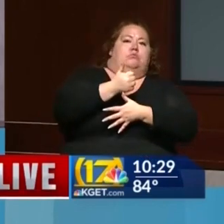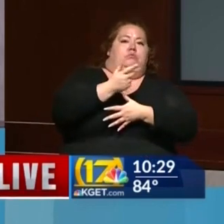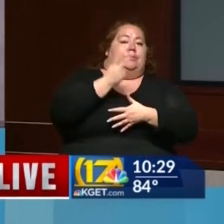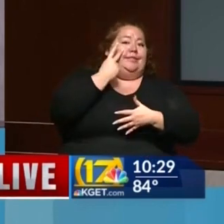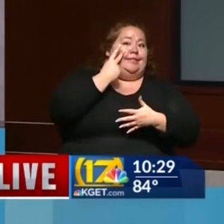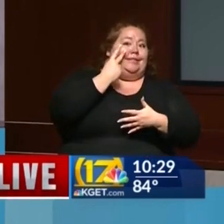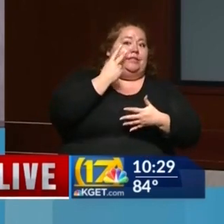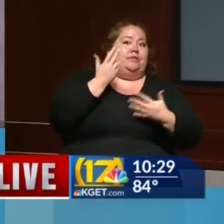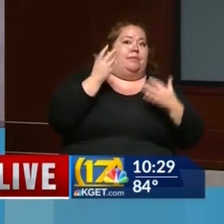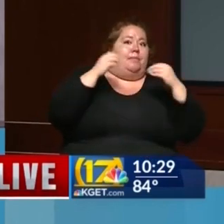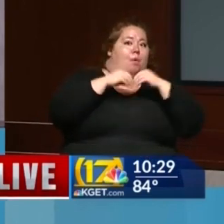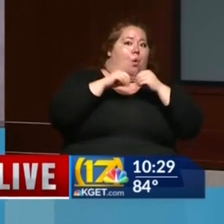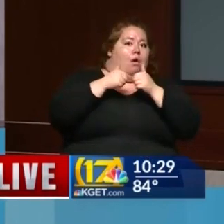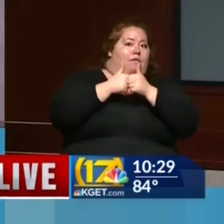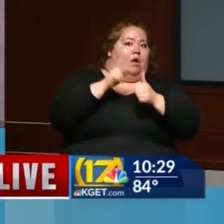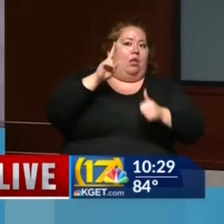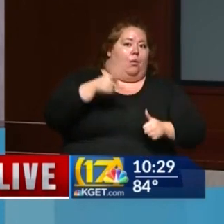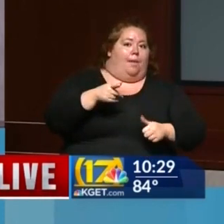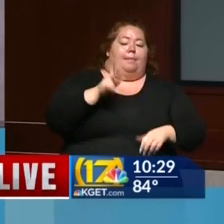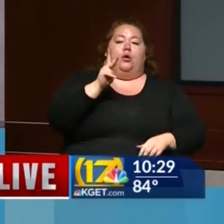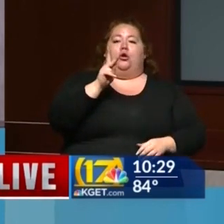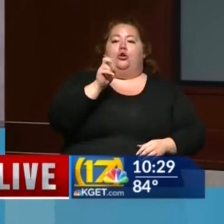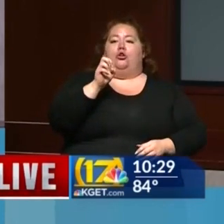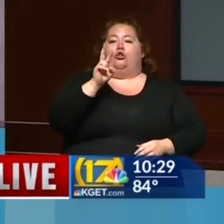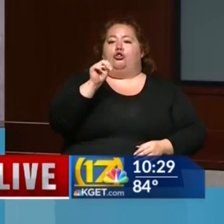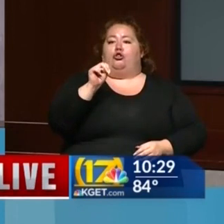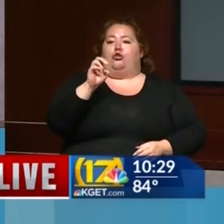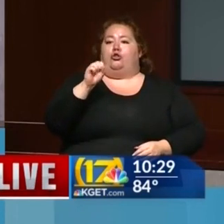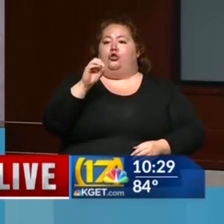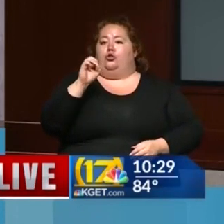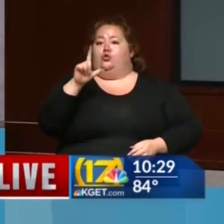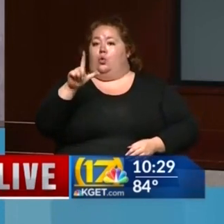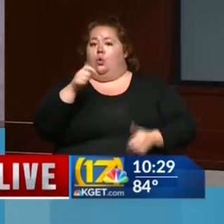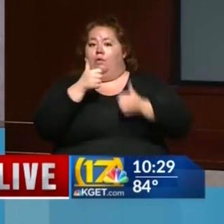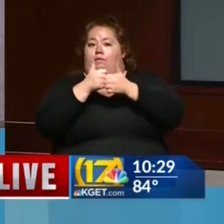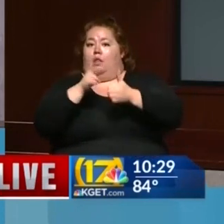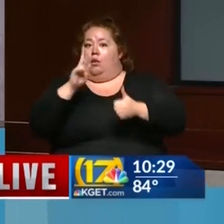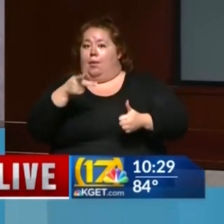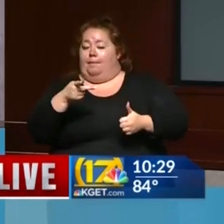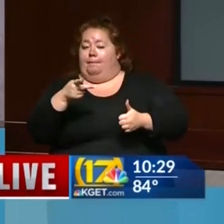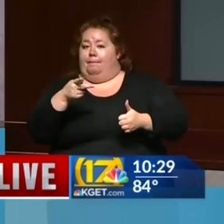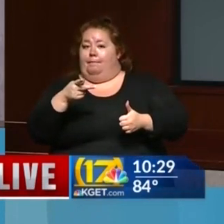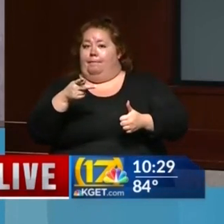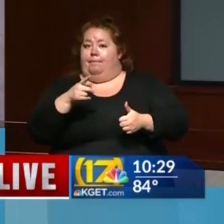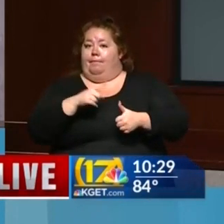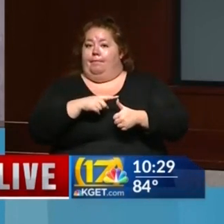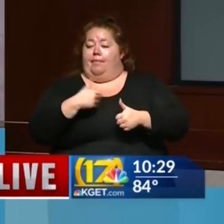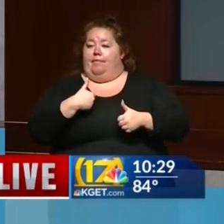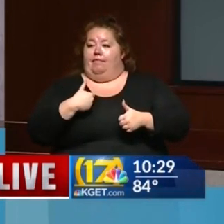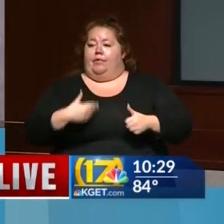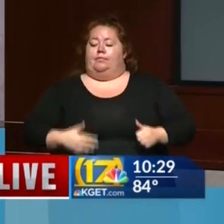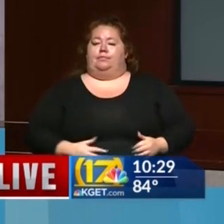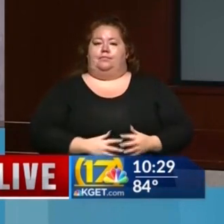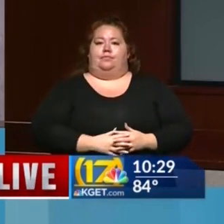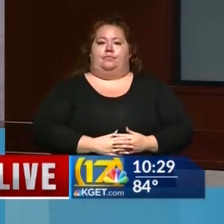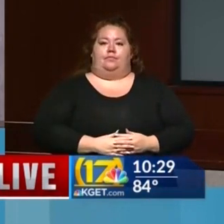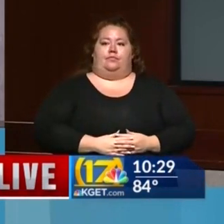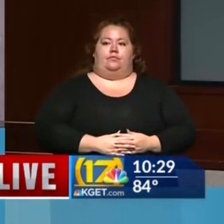COOL, THANK YOU. I AM GOING TO GO BACK UP TO THE TOP, AND READ THROUGH, AND SEE IF WE HAVE ANY FURTHER